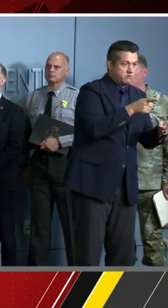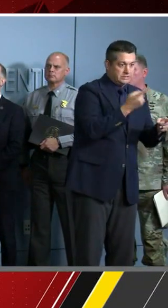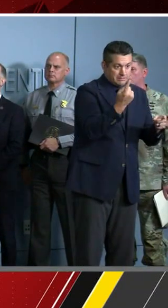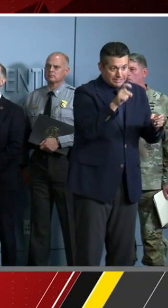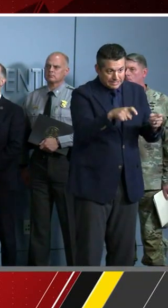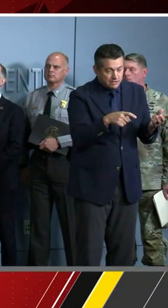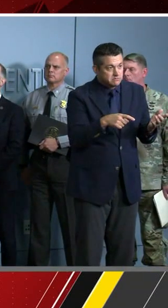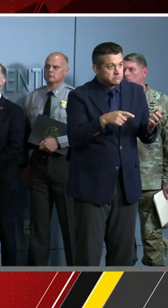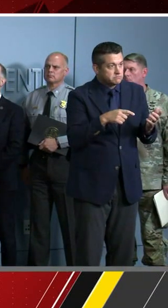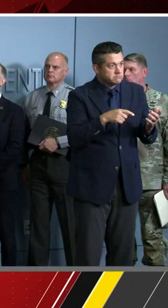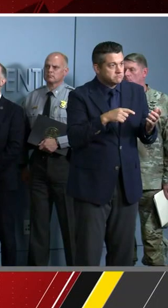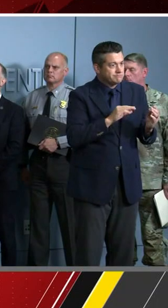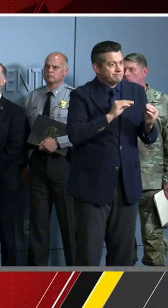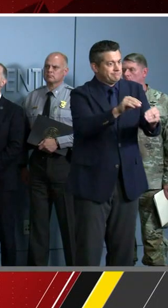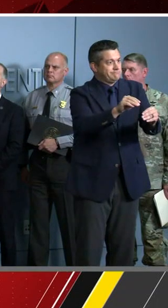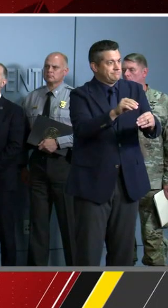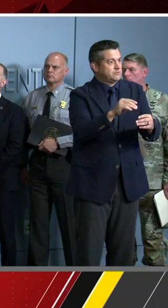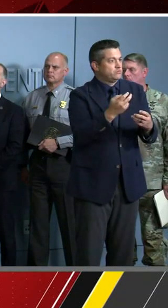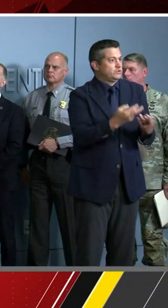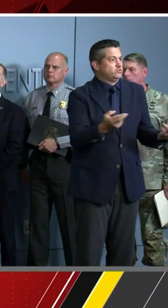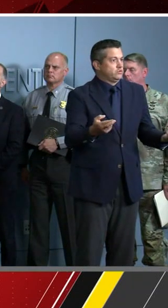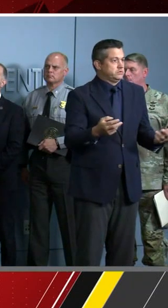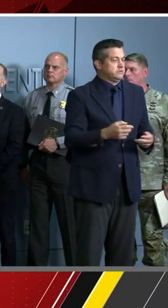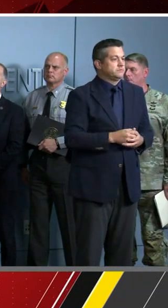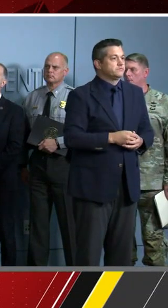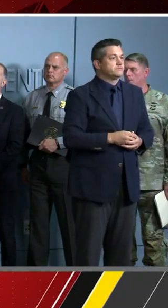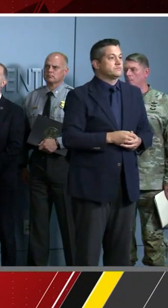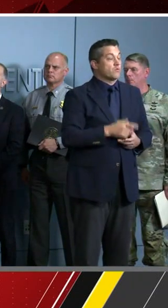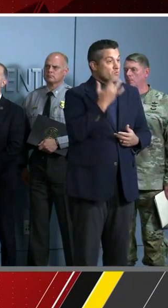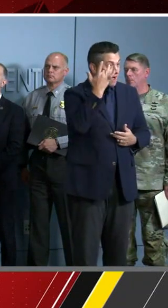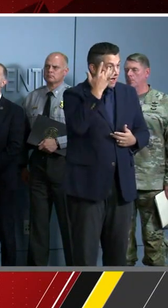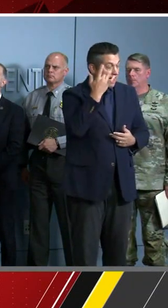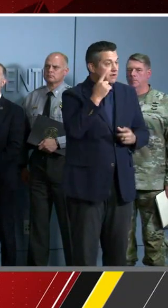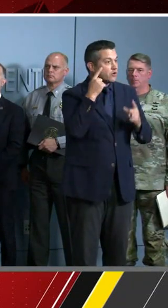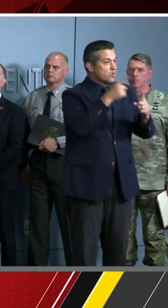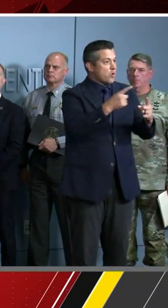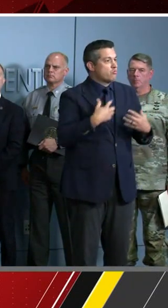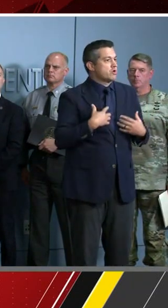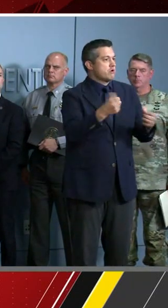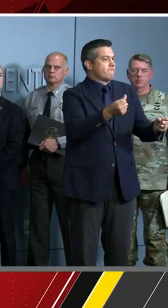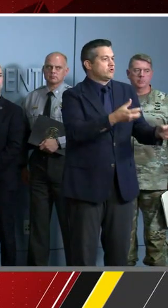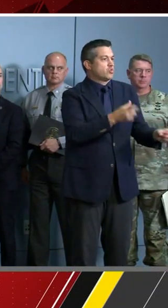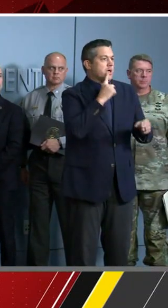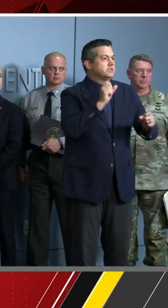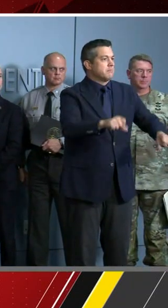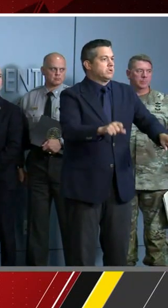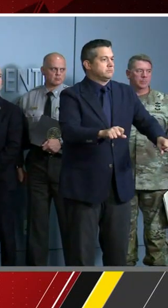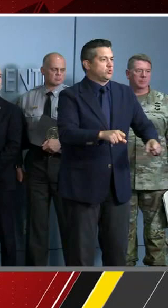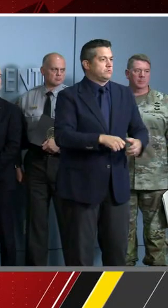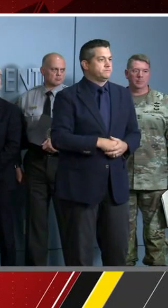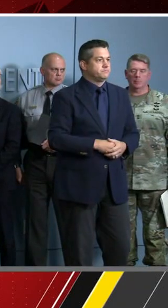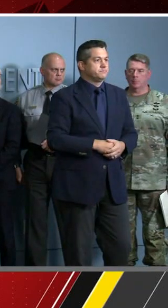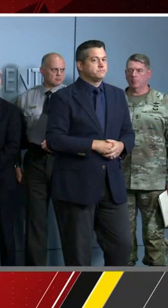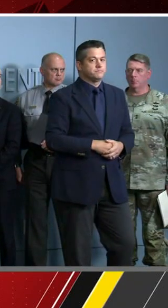people of North Carolina are